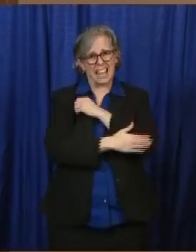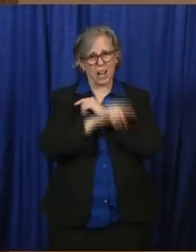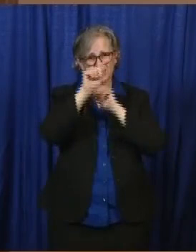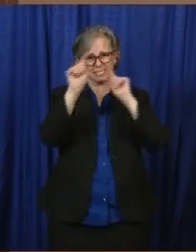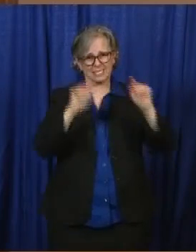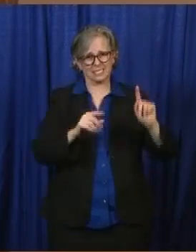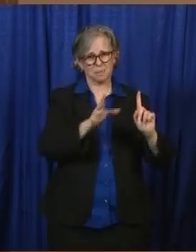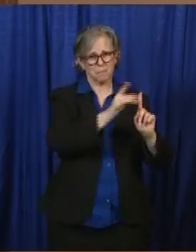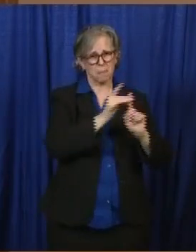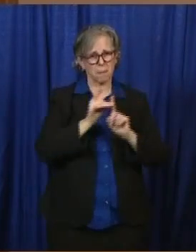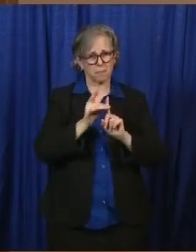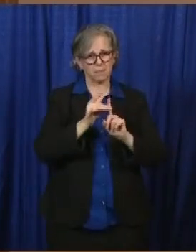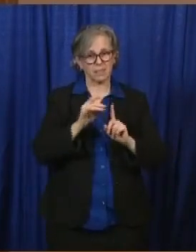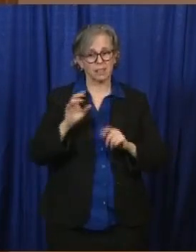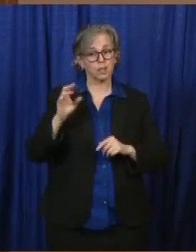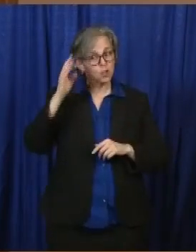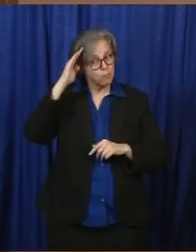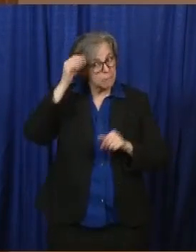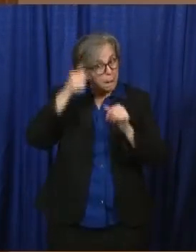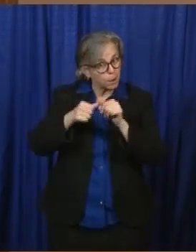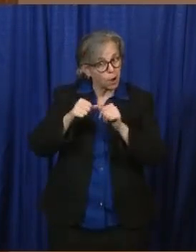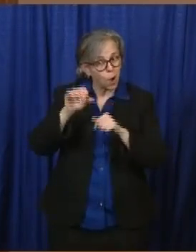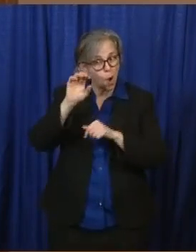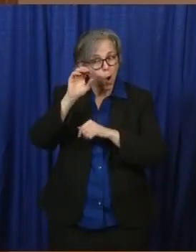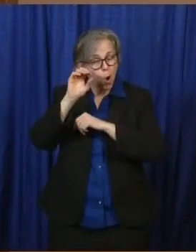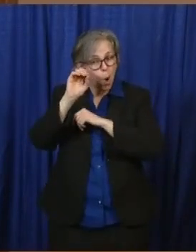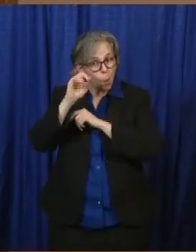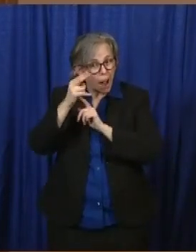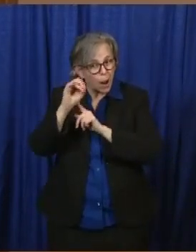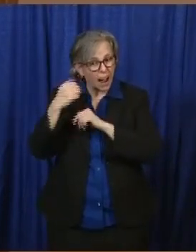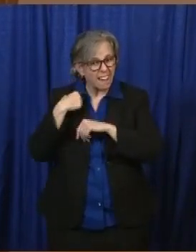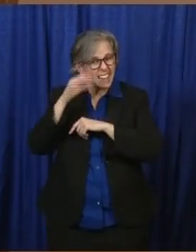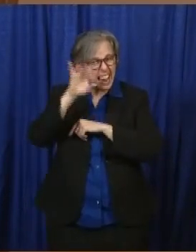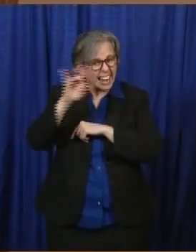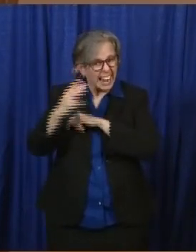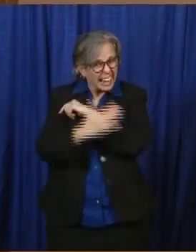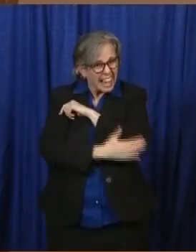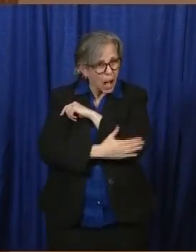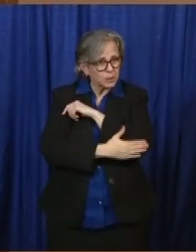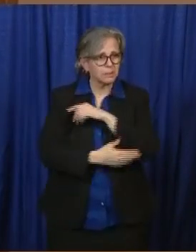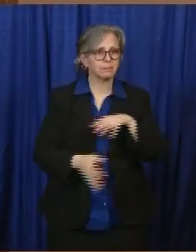IS INFORMATION I JUST RECEIVED. WE DO HAVE CASES IN OVER 70